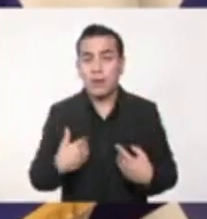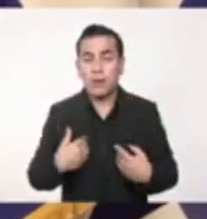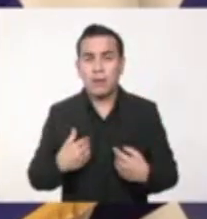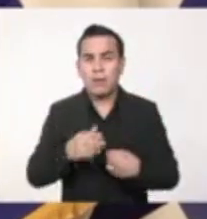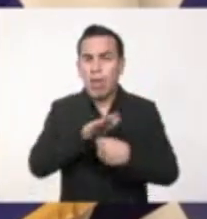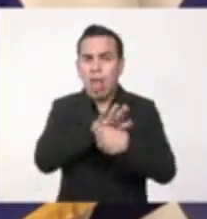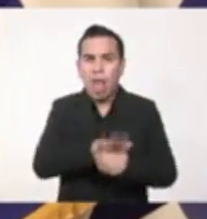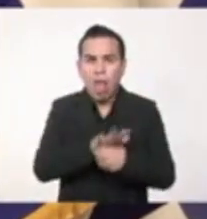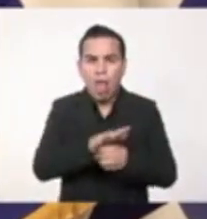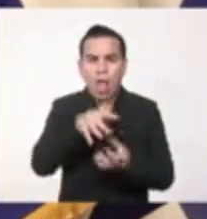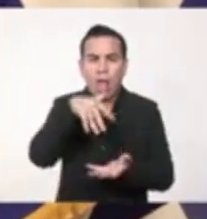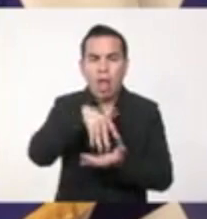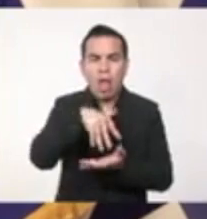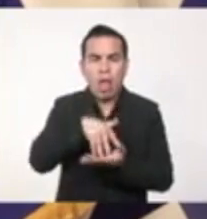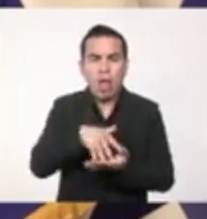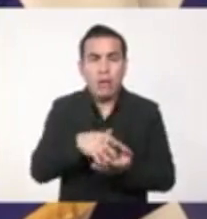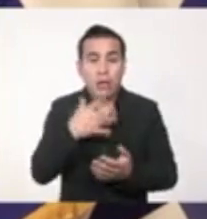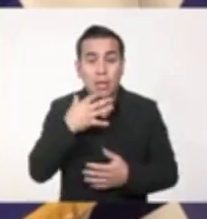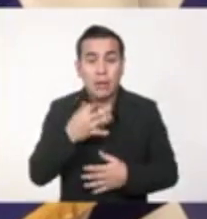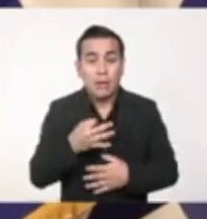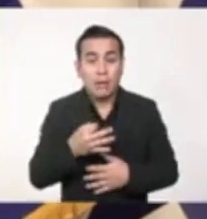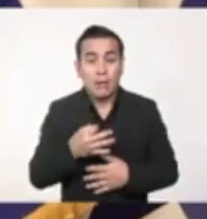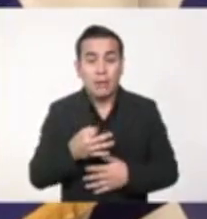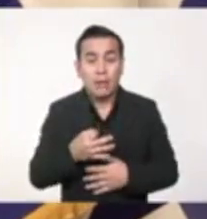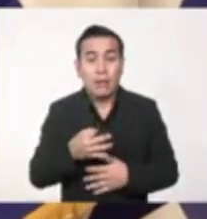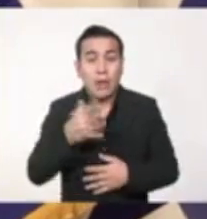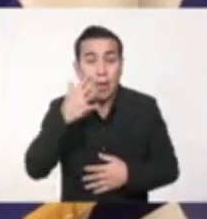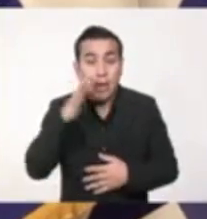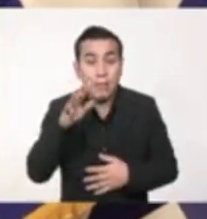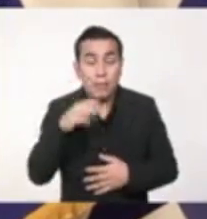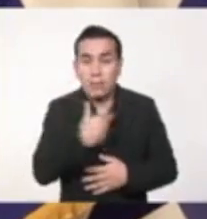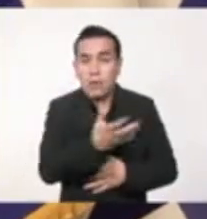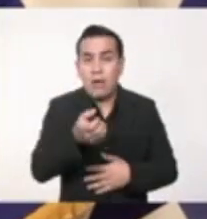town, that, as they say, the reports they get, we would have